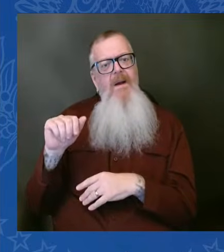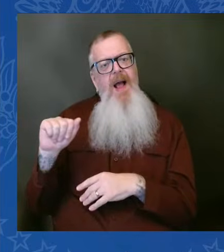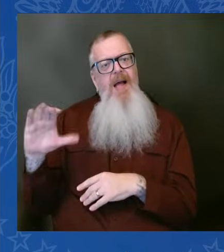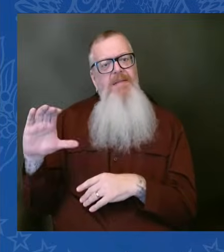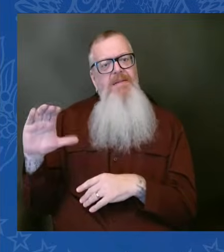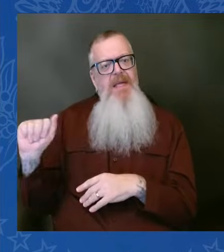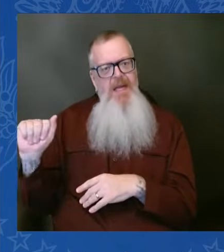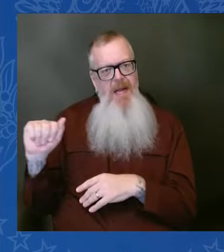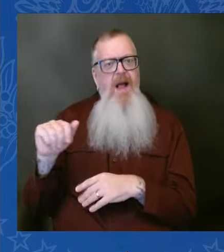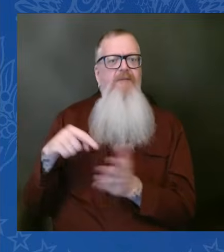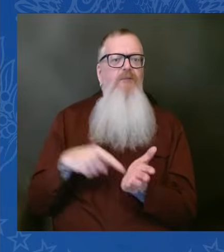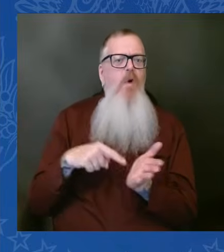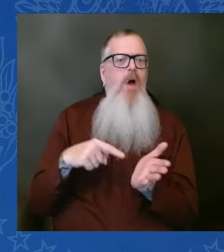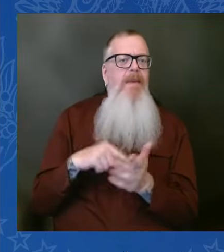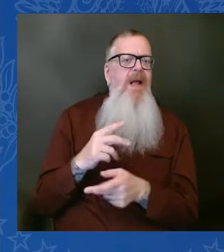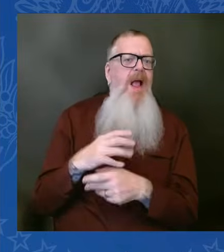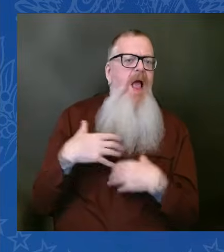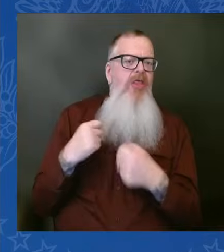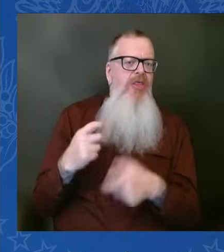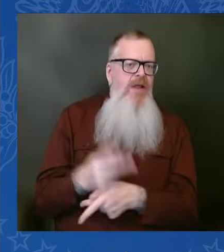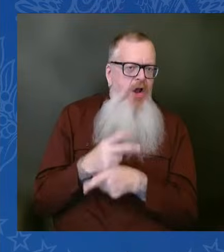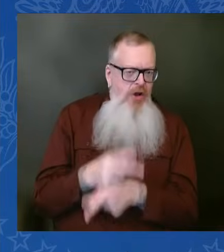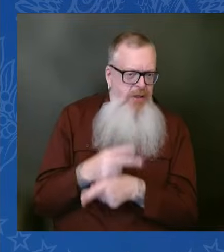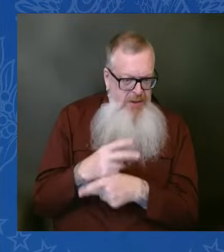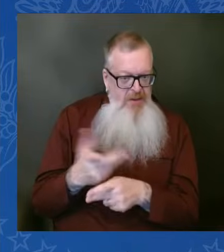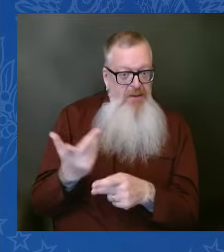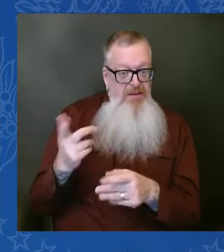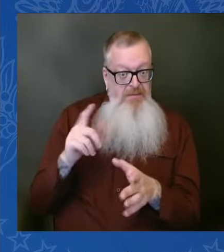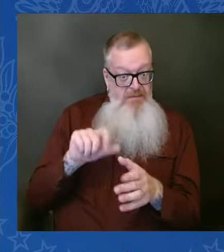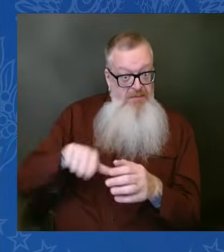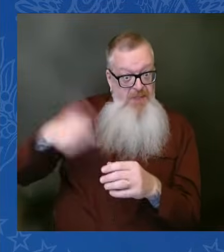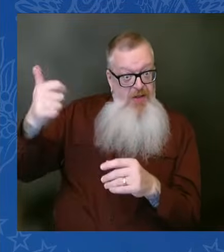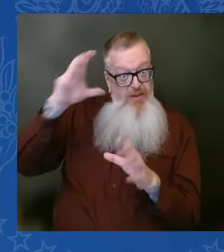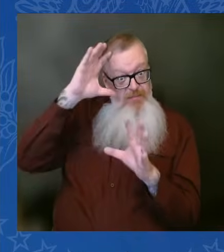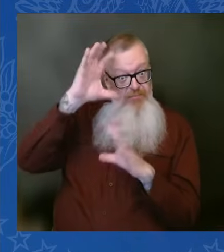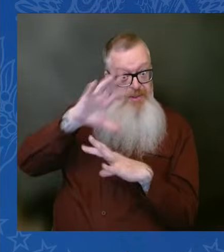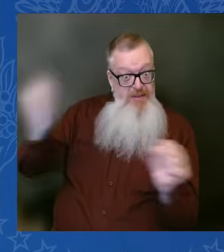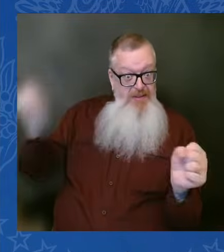get rid of it. Fifty-one votes, okay? After a decade of severe underfunding,